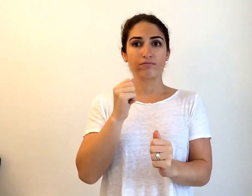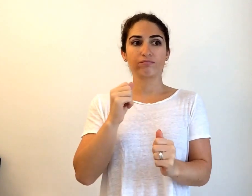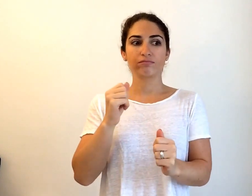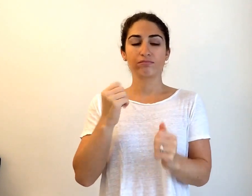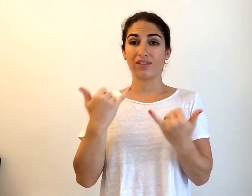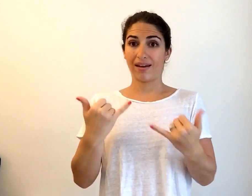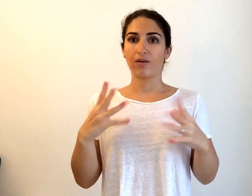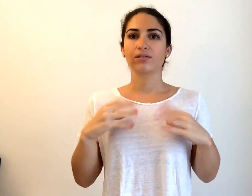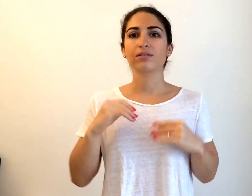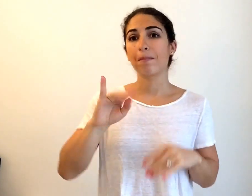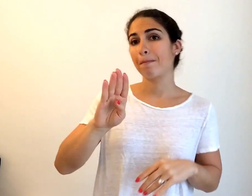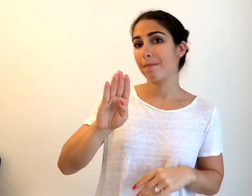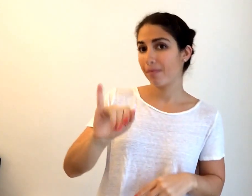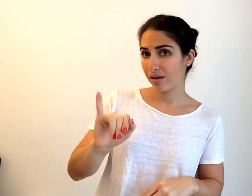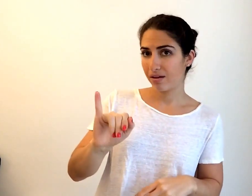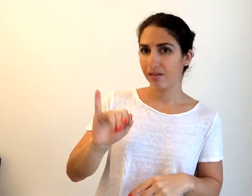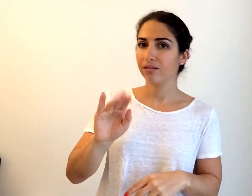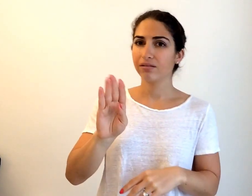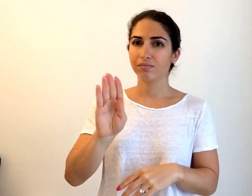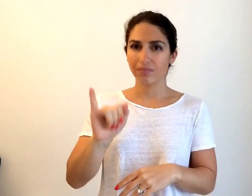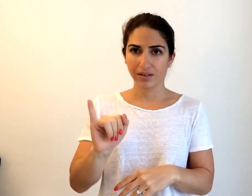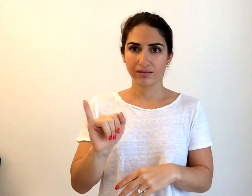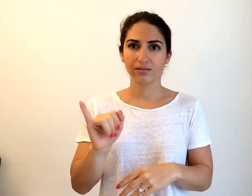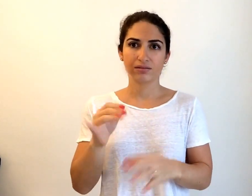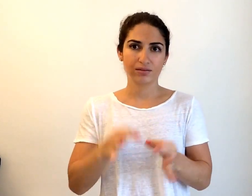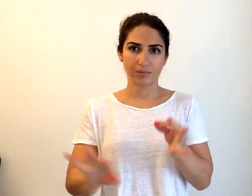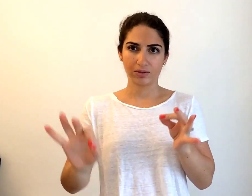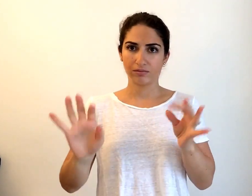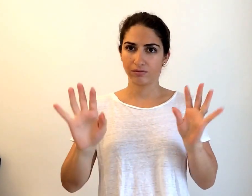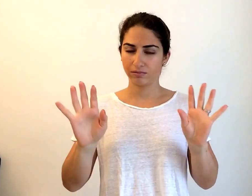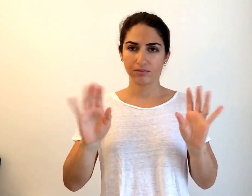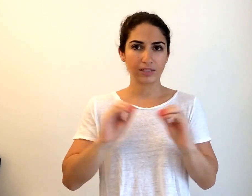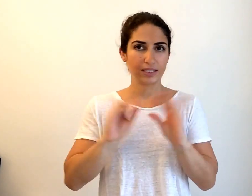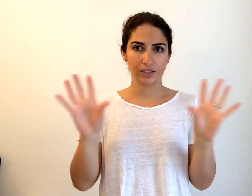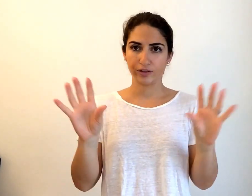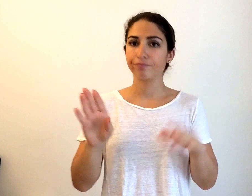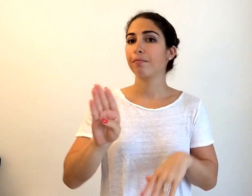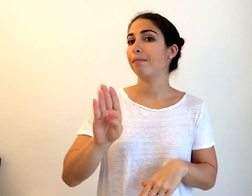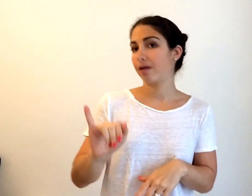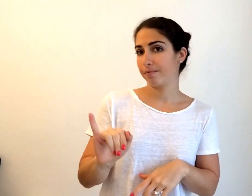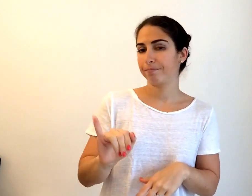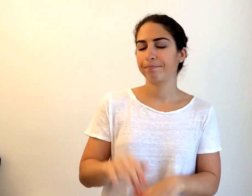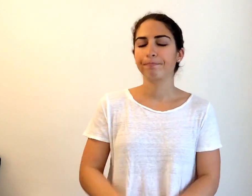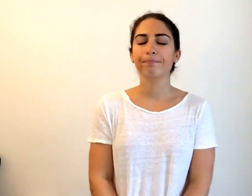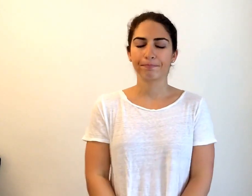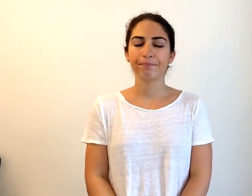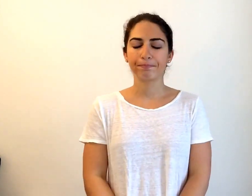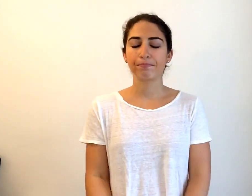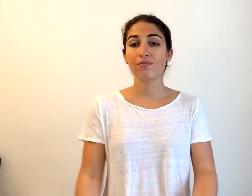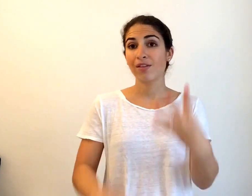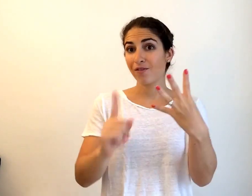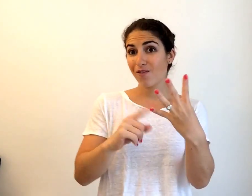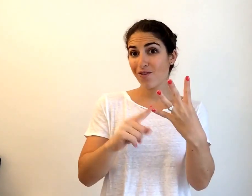and they seem to say: accept B. It's simple and clear: B-I for "bi", and